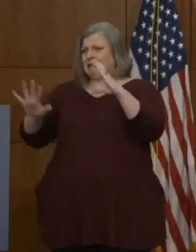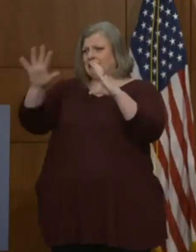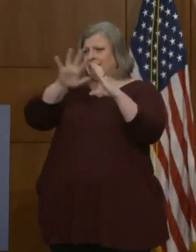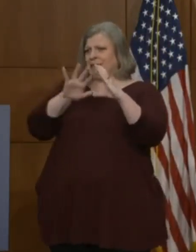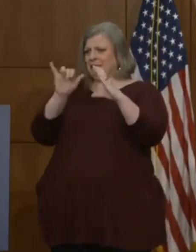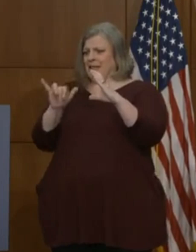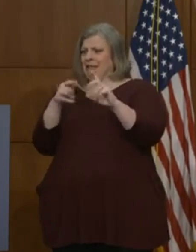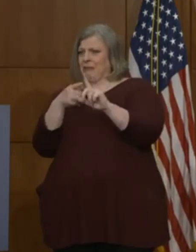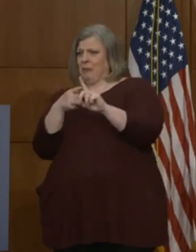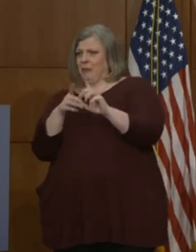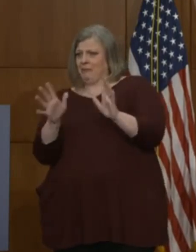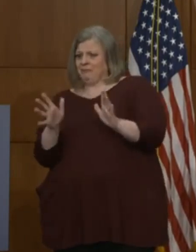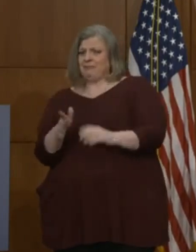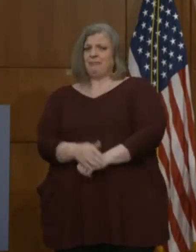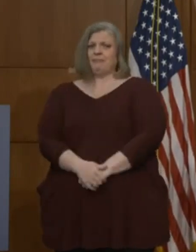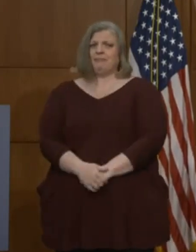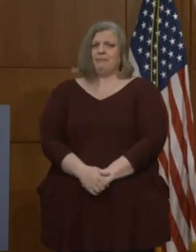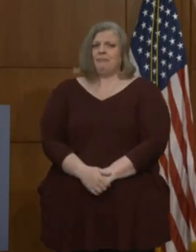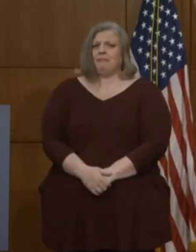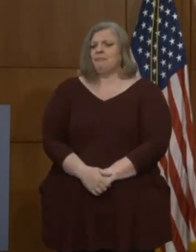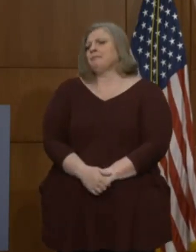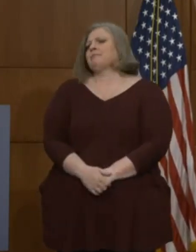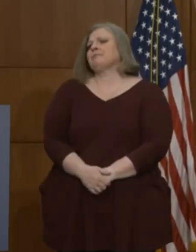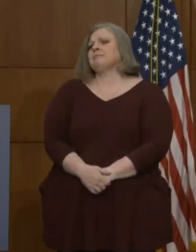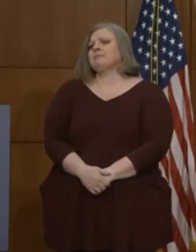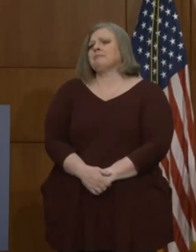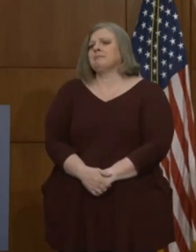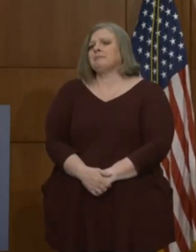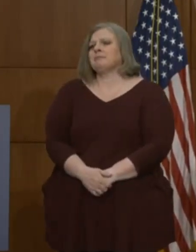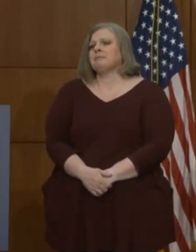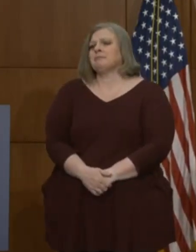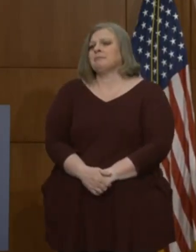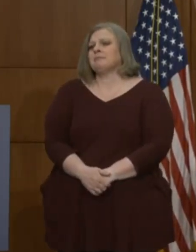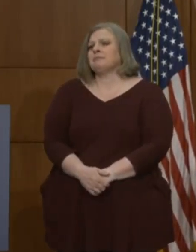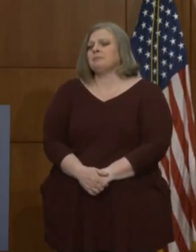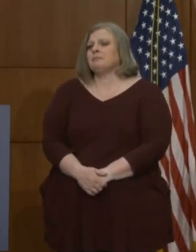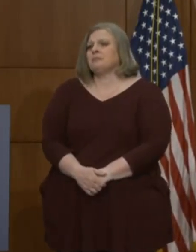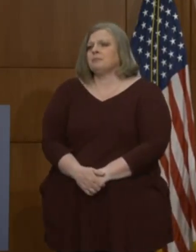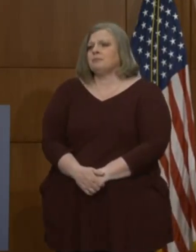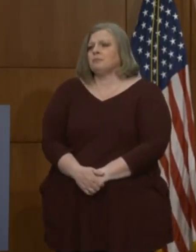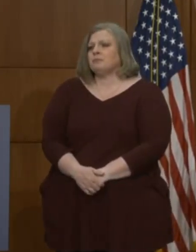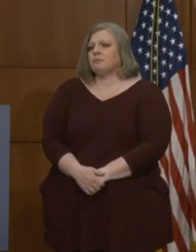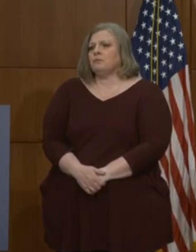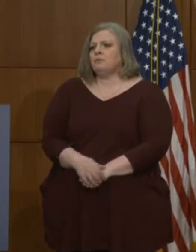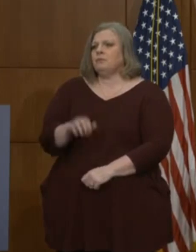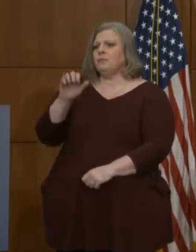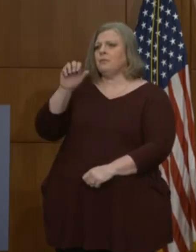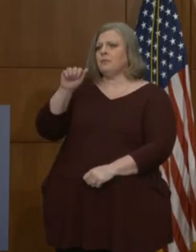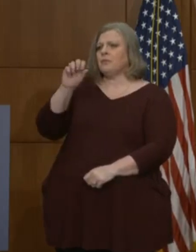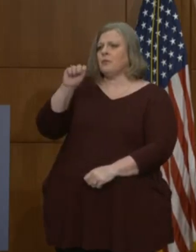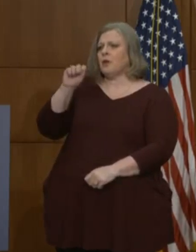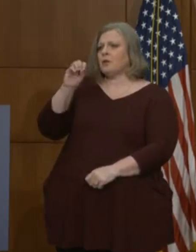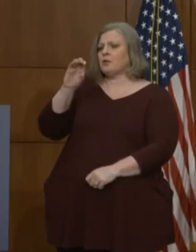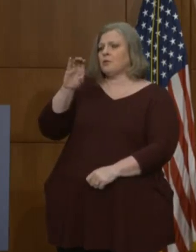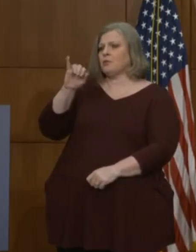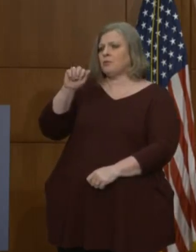THE AND ONE SPORTS MISSPEAK. THANKS. ARTICLE FOR PROGRESS.